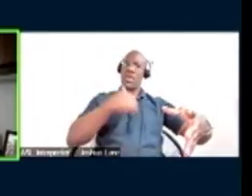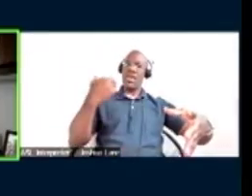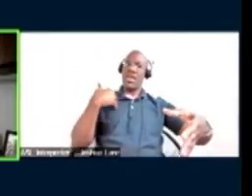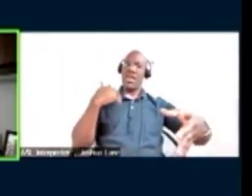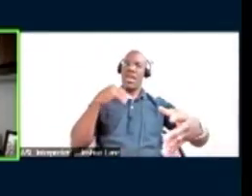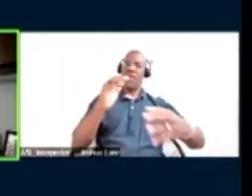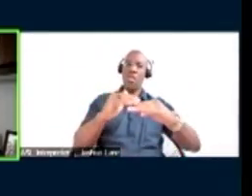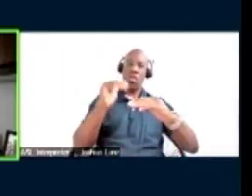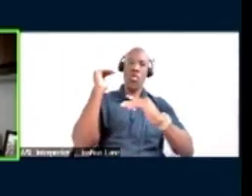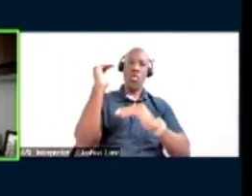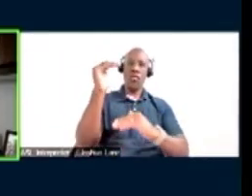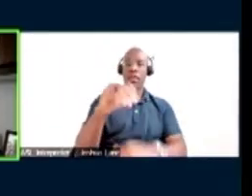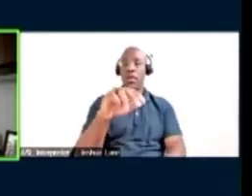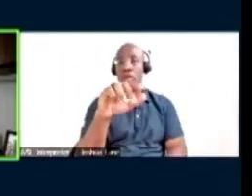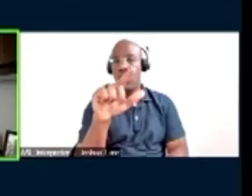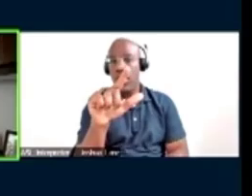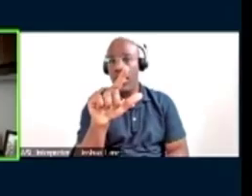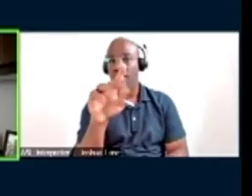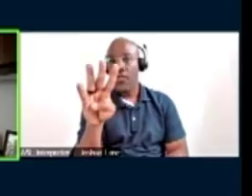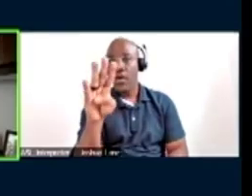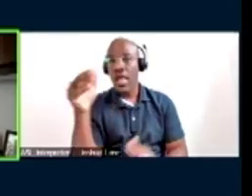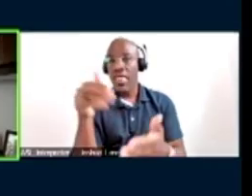to this sort of core NIH database.